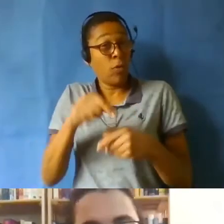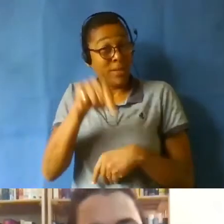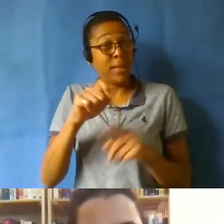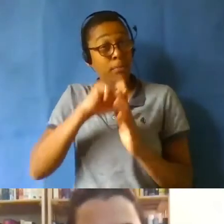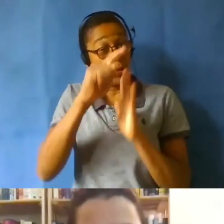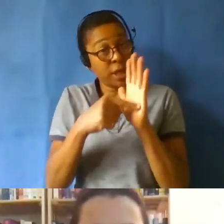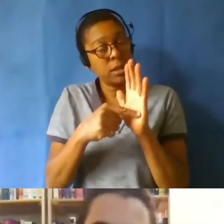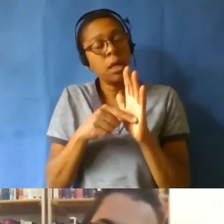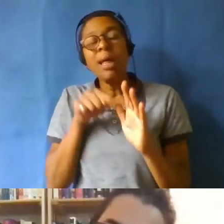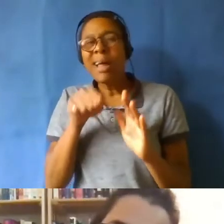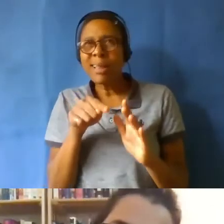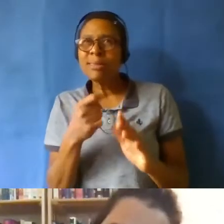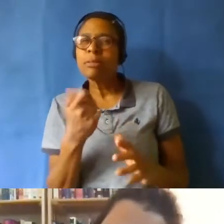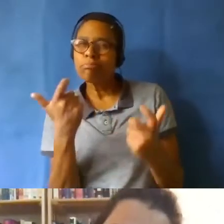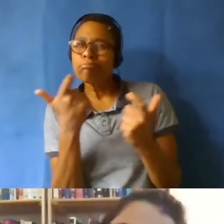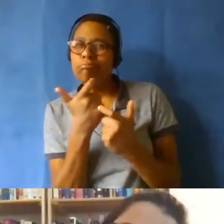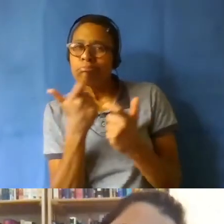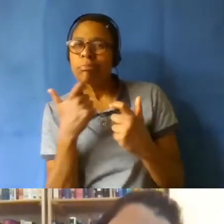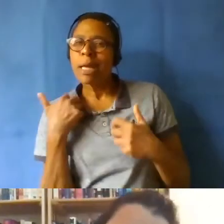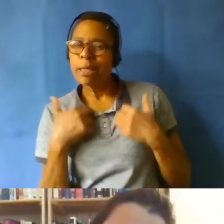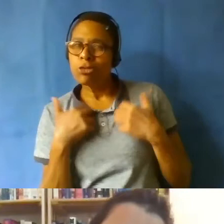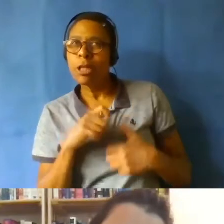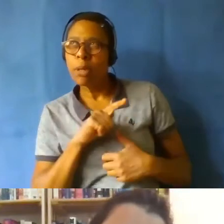students, and not want to deal with students and so they basically asked